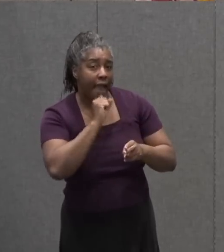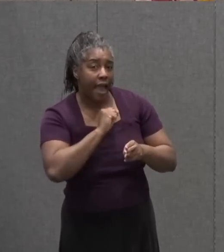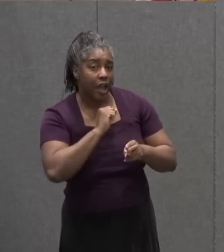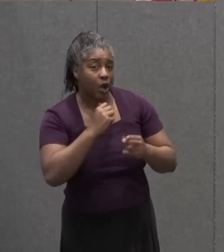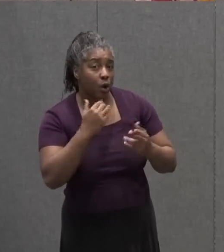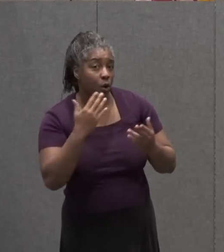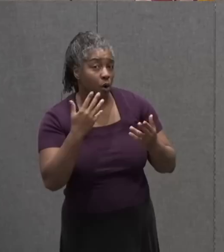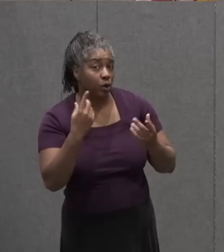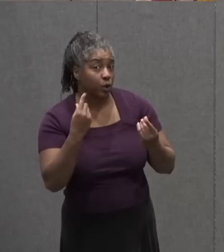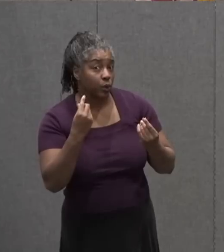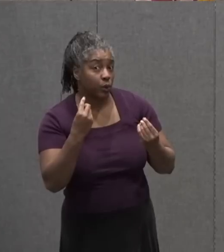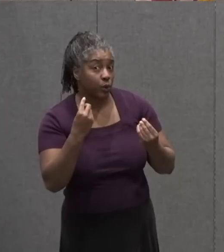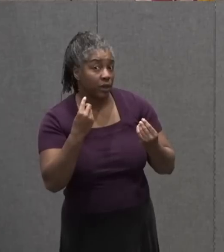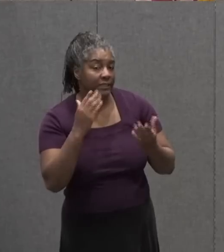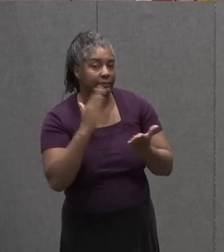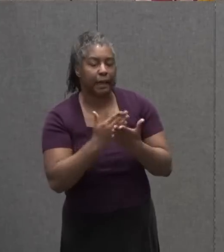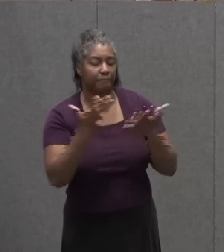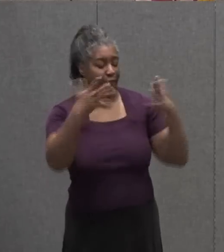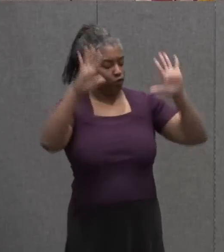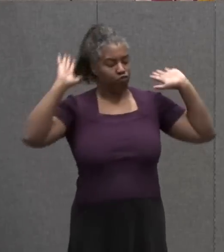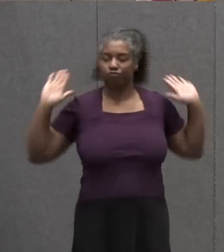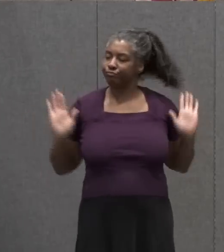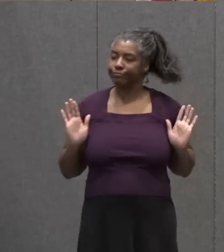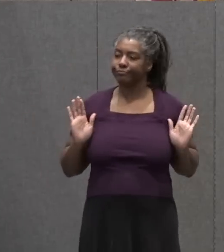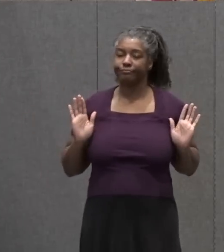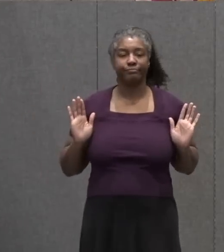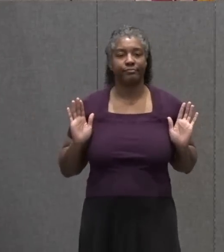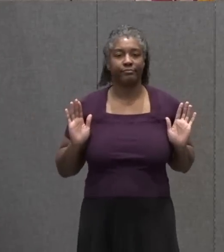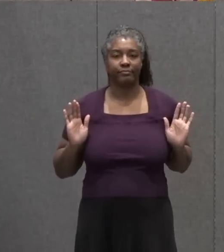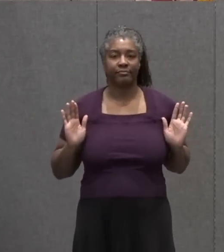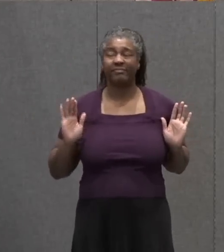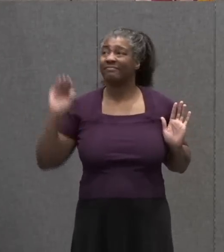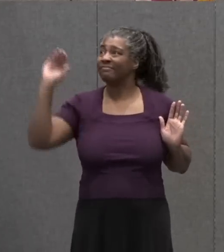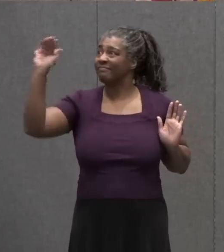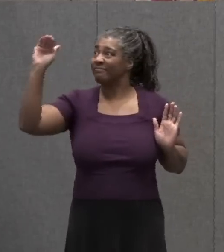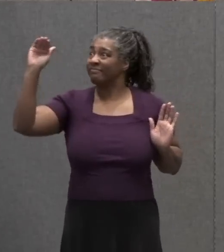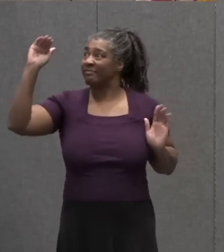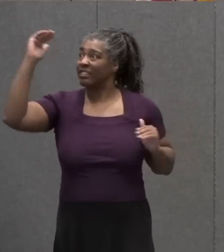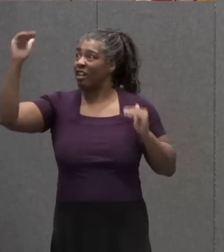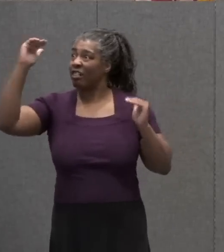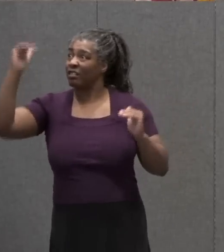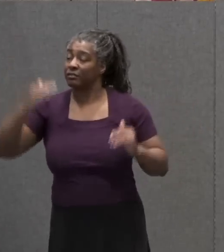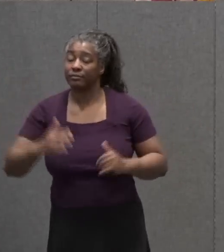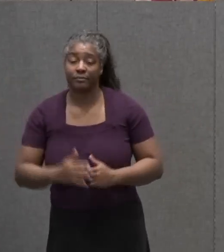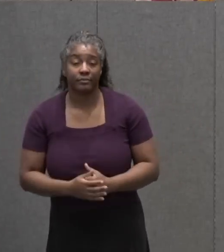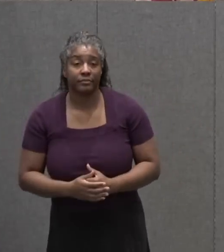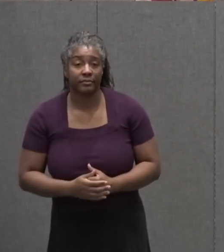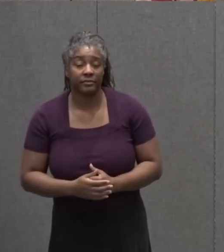Maybe you went on a funny website and even your grandma thinks it's just right for you. What should you do?